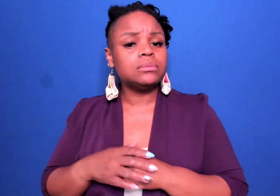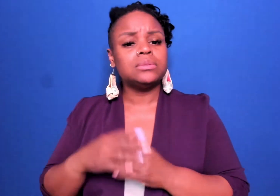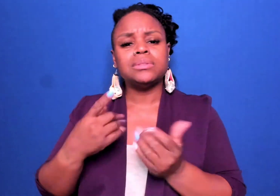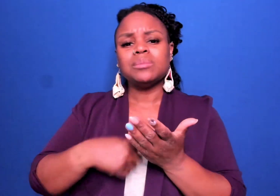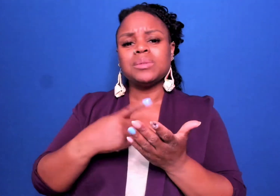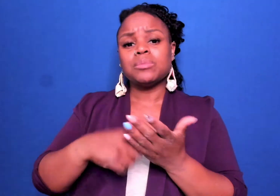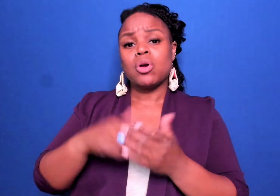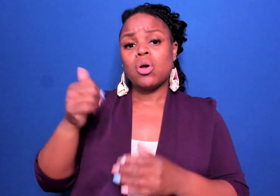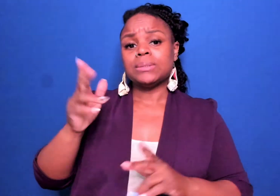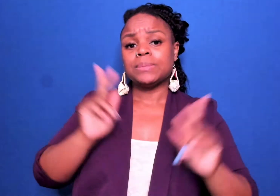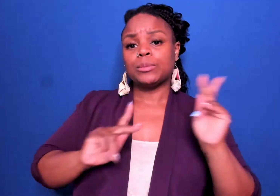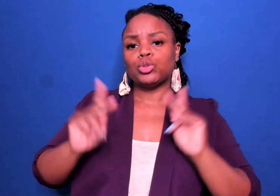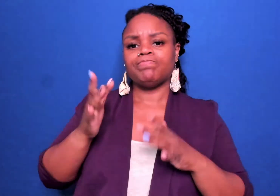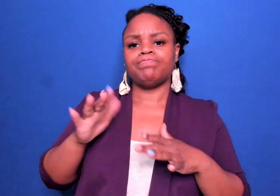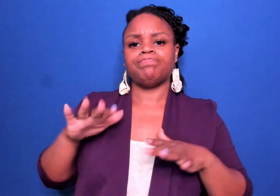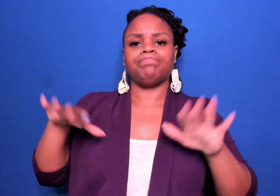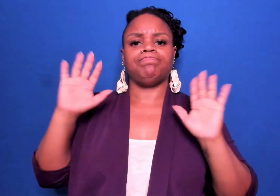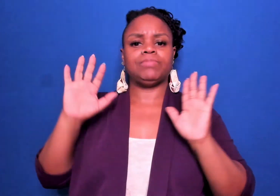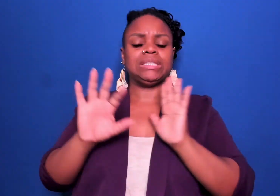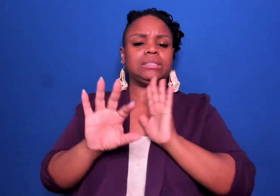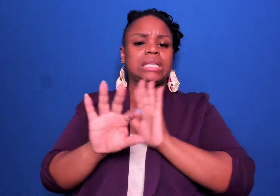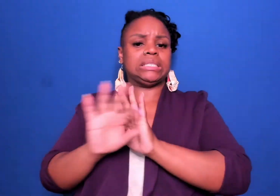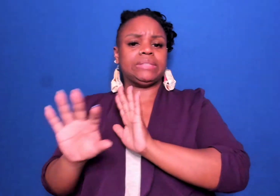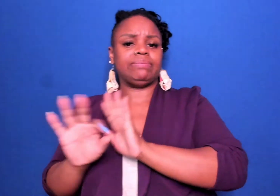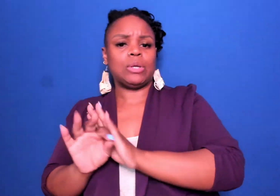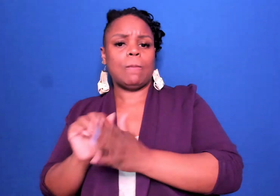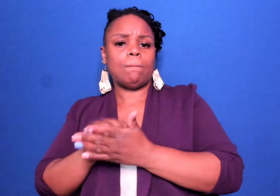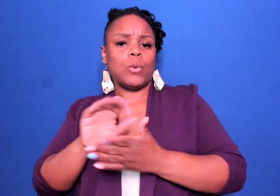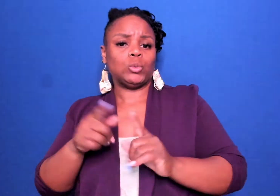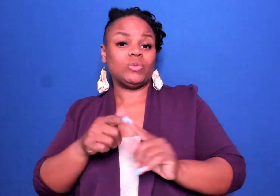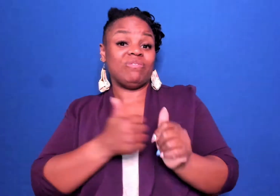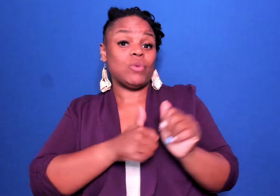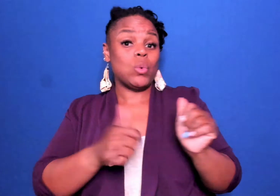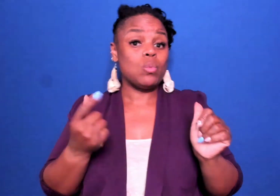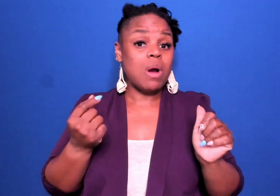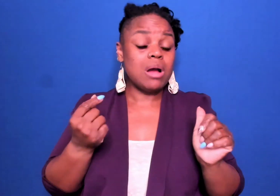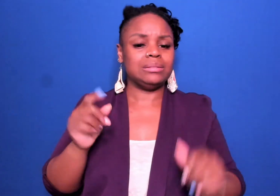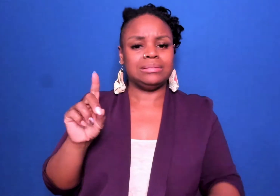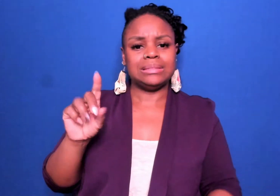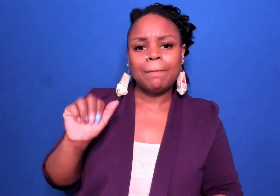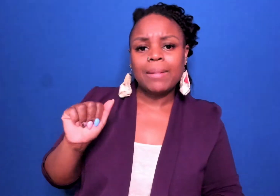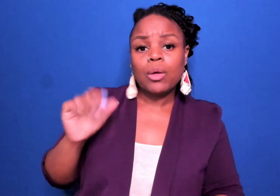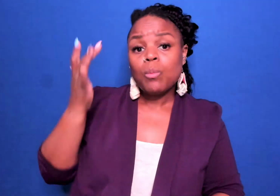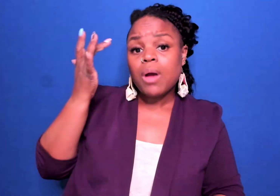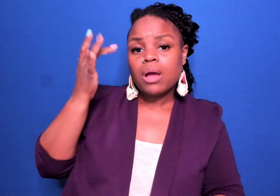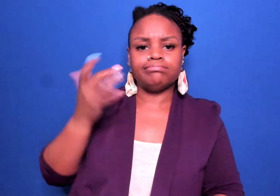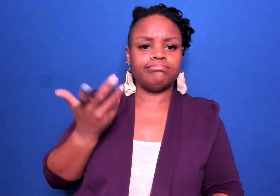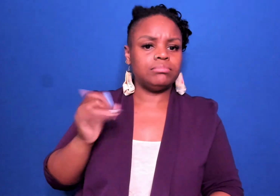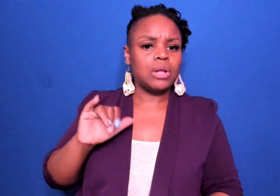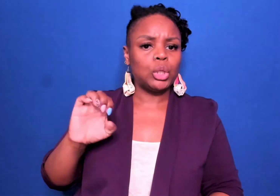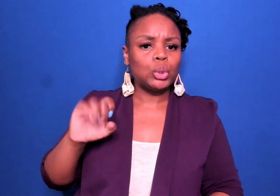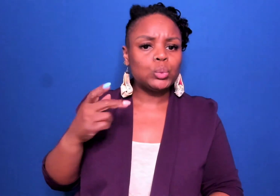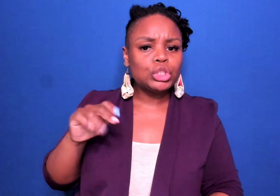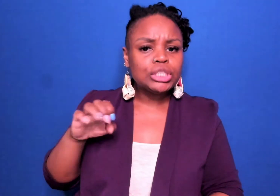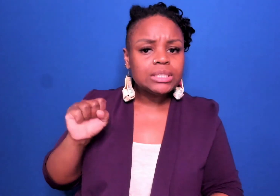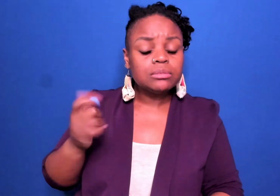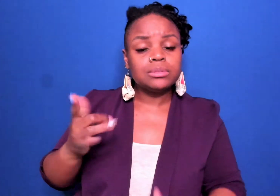sometimes causing people to opt for selective abortions to avoid disability, which is in fact eugenics.